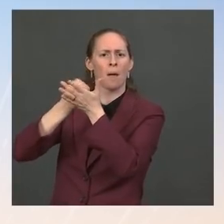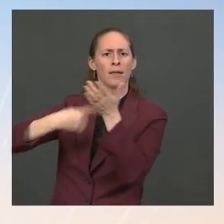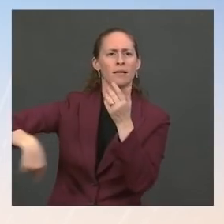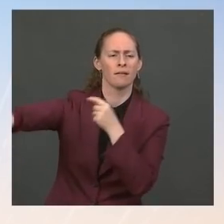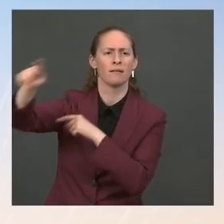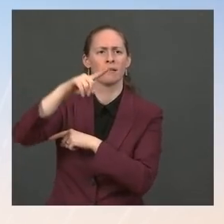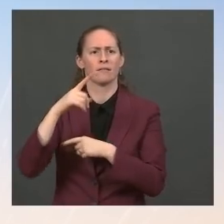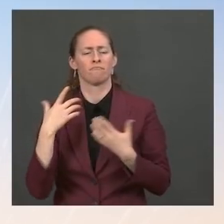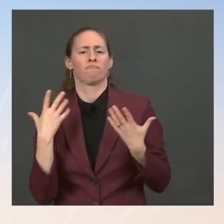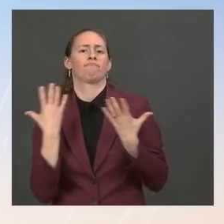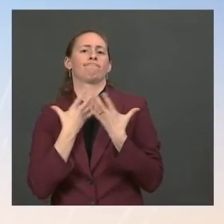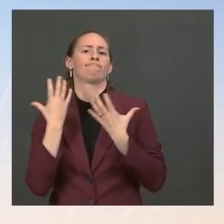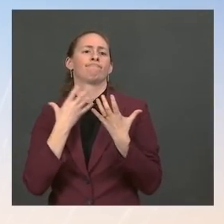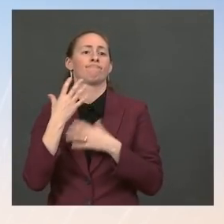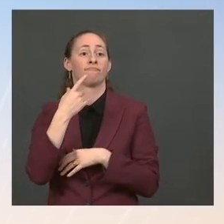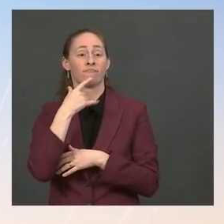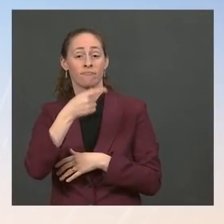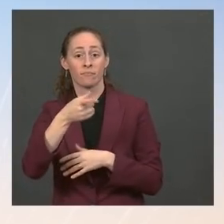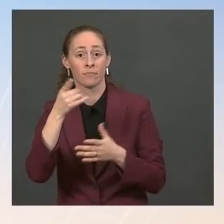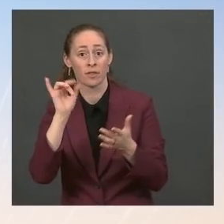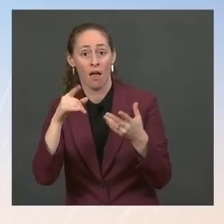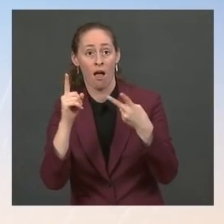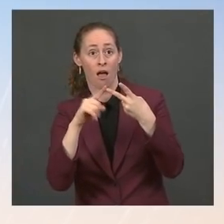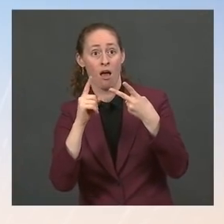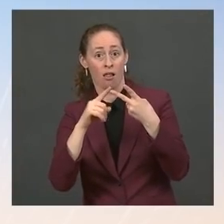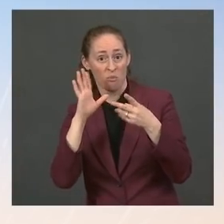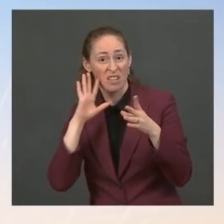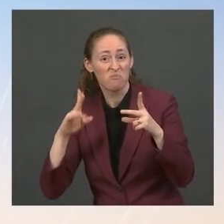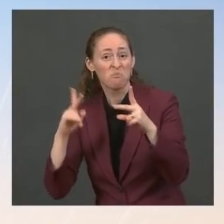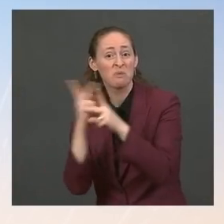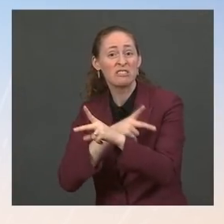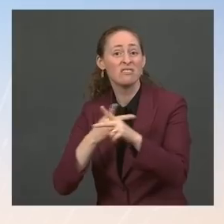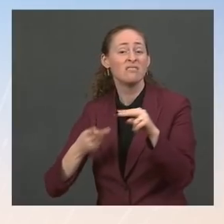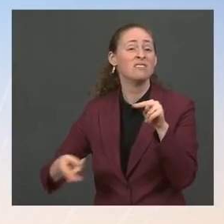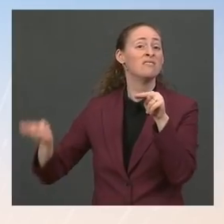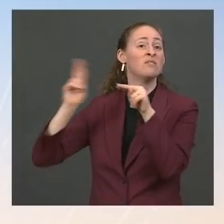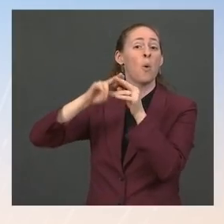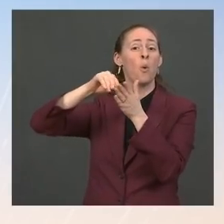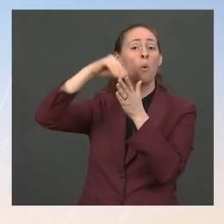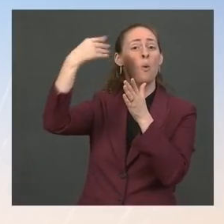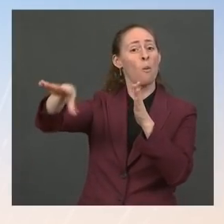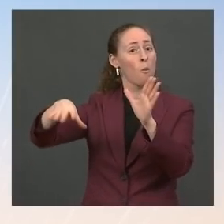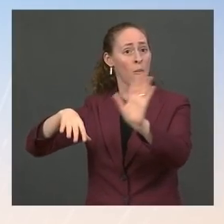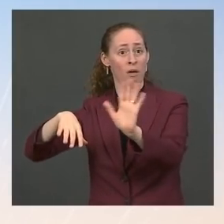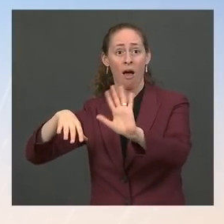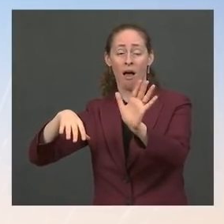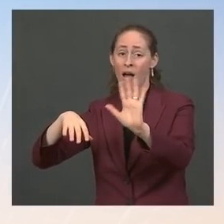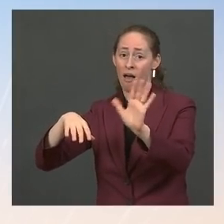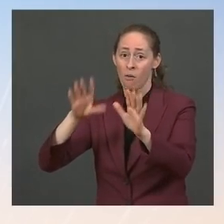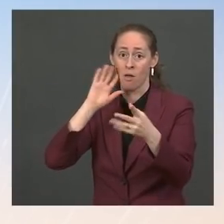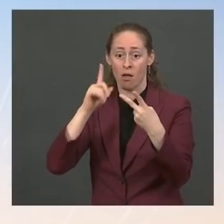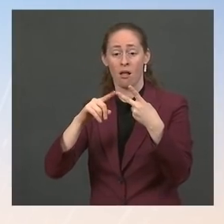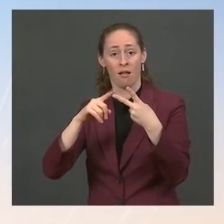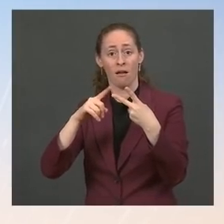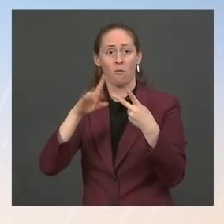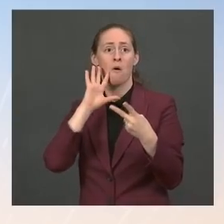and in fact, over the longer term, it will ease inflationary pressure. And I would note just a couple of people who,